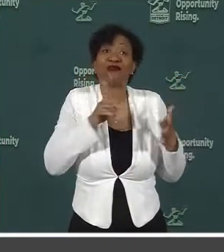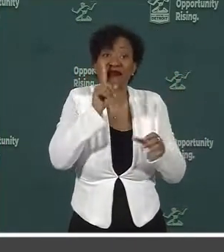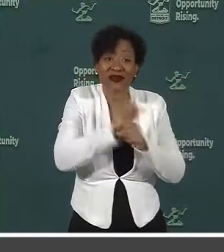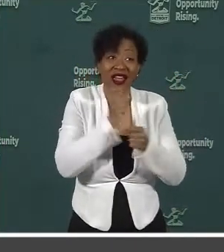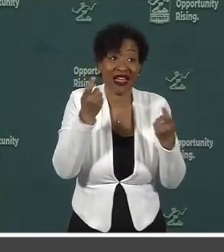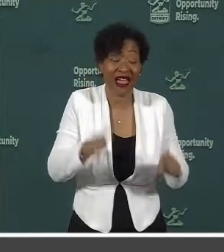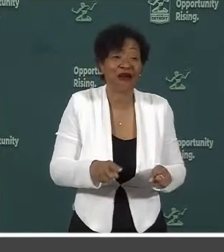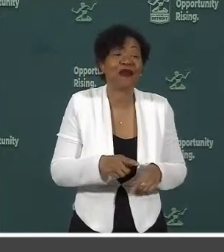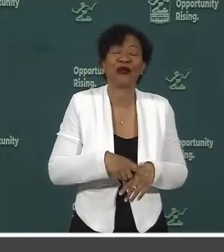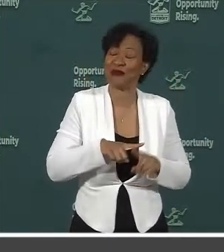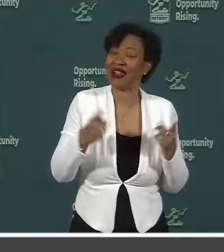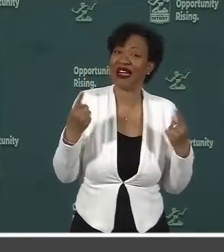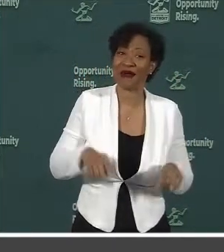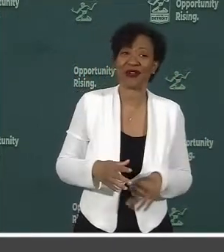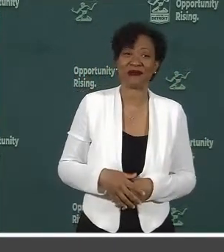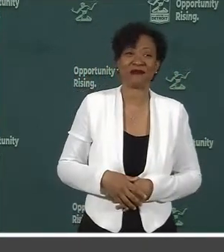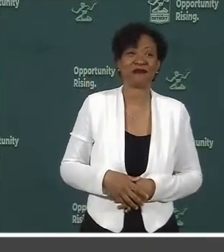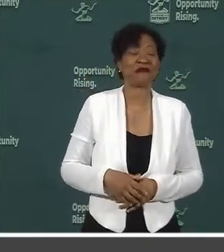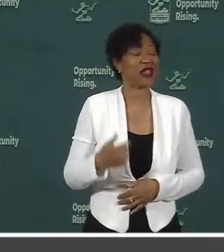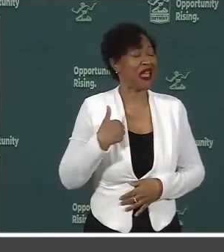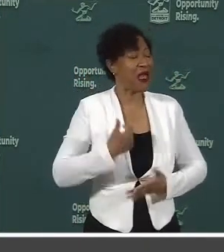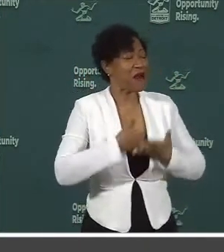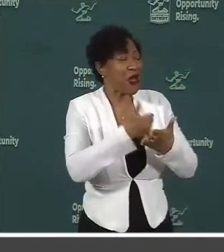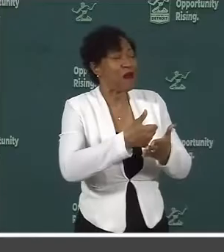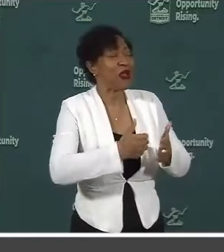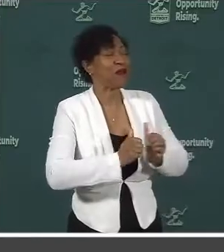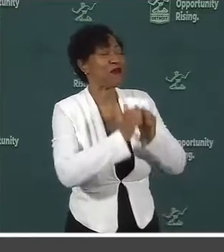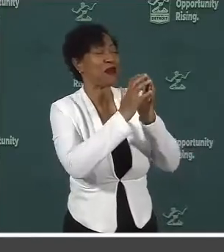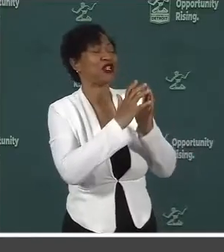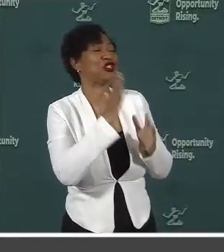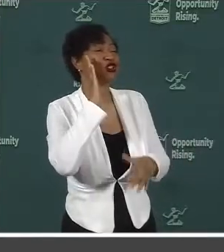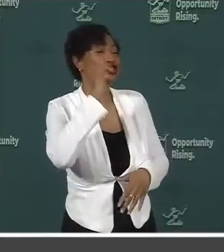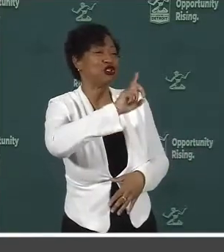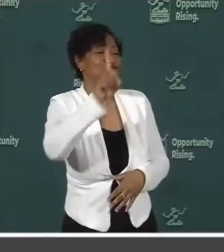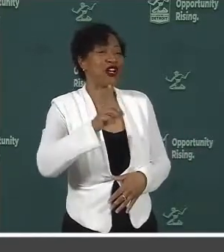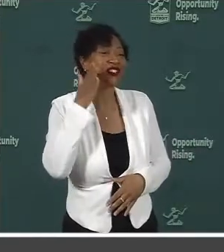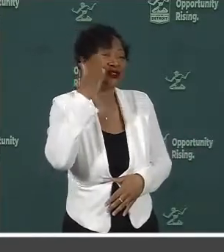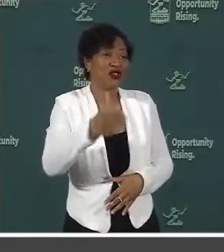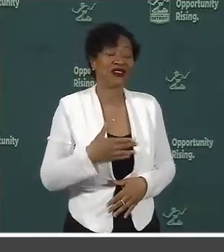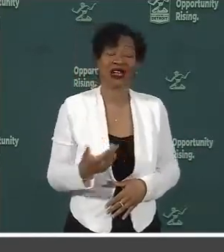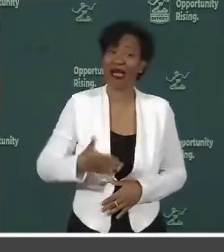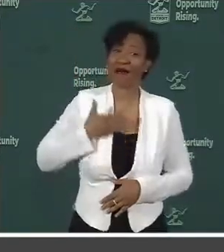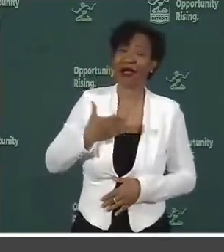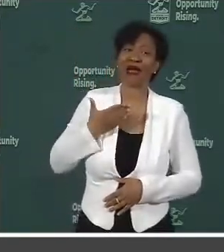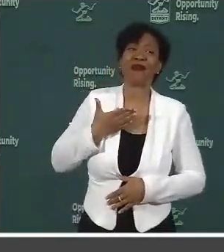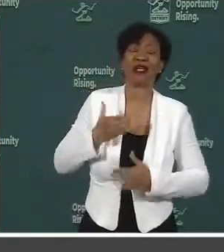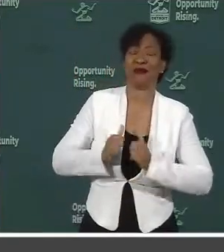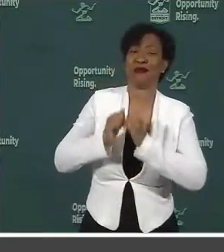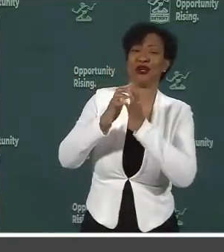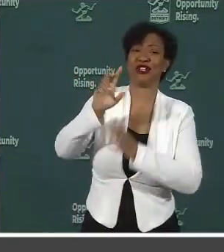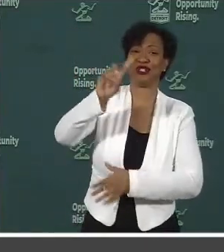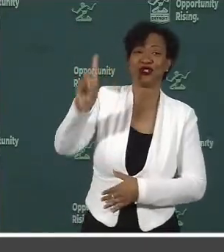DETROIT'S FUTURE I'M PROUD TO BE A DETROIT TO BUILD A DETROIT MY NAME IS THERE TO ME AND